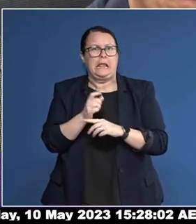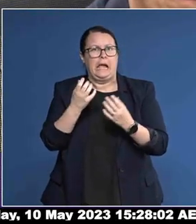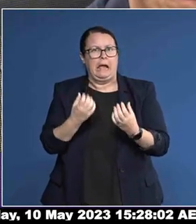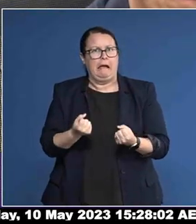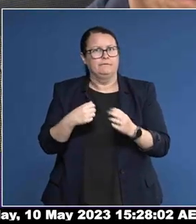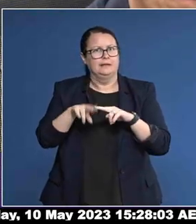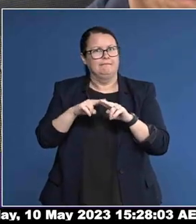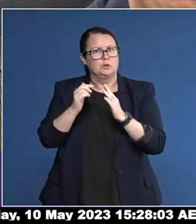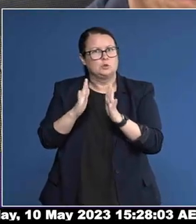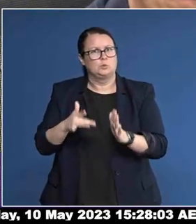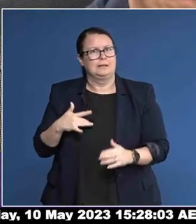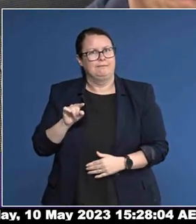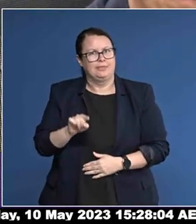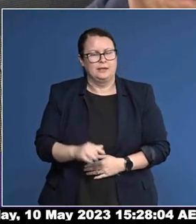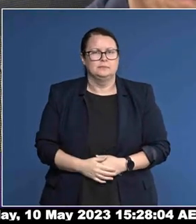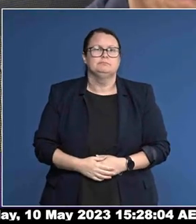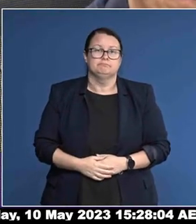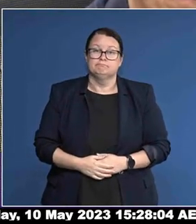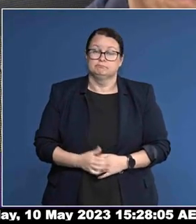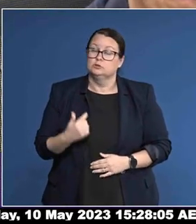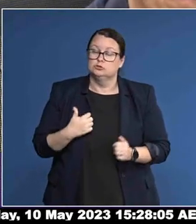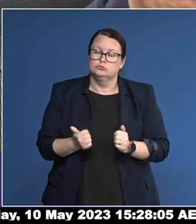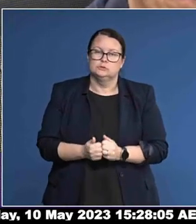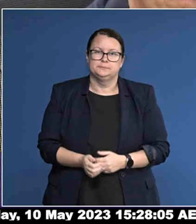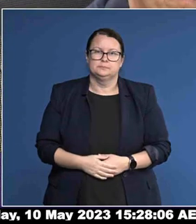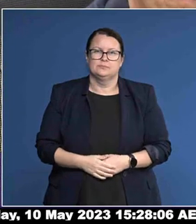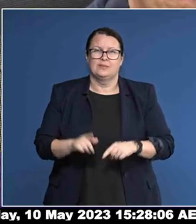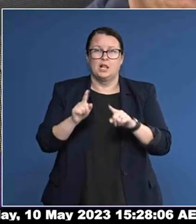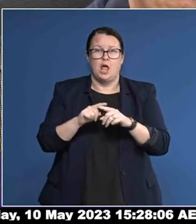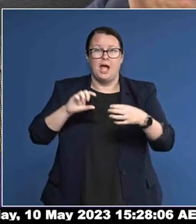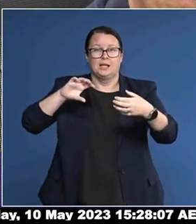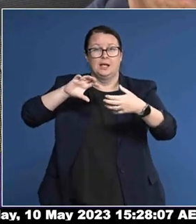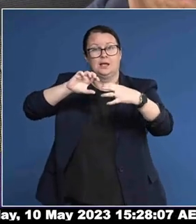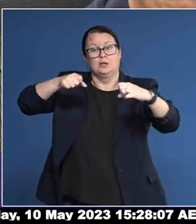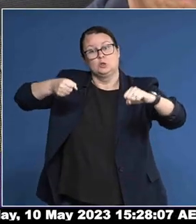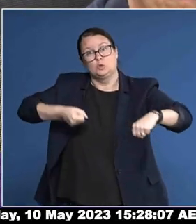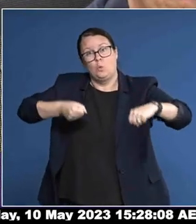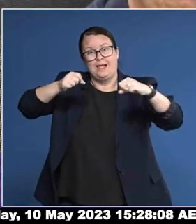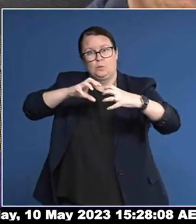So if, for example, there were no handles on the door, there were gates, that